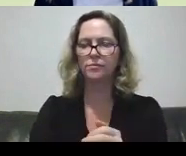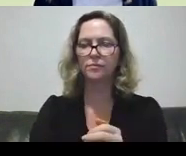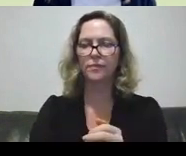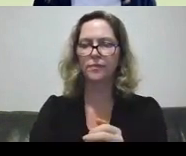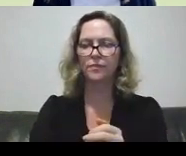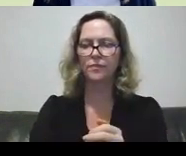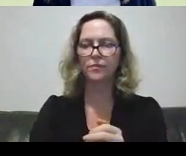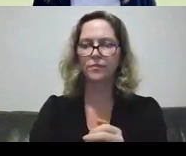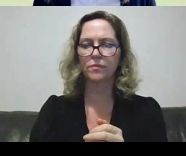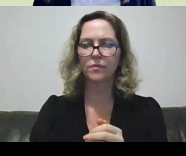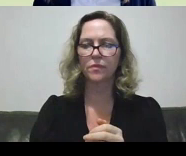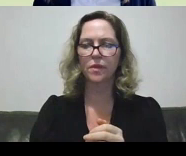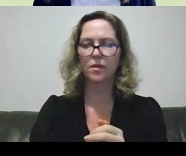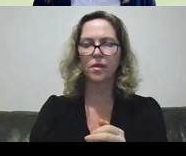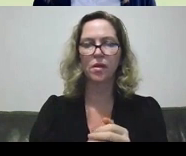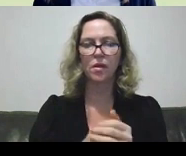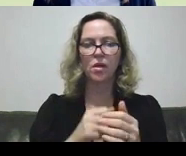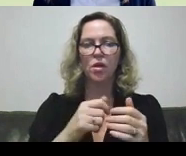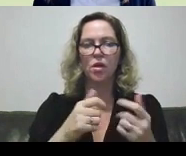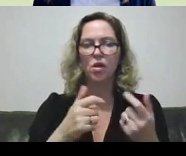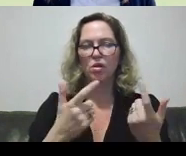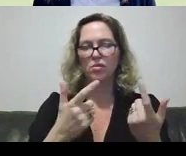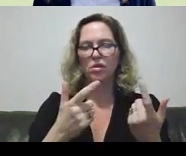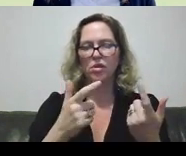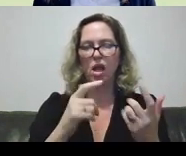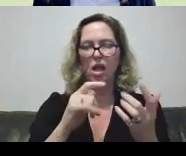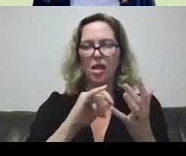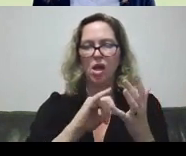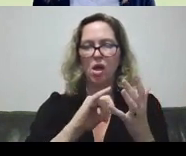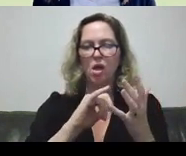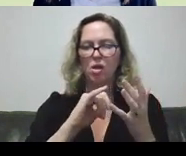care and Disability Services industry award or it's also known as the SCHADS